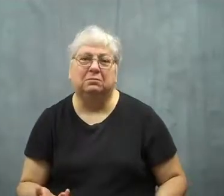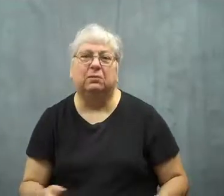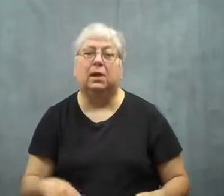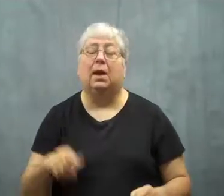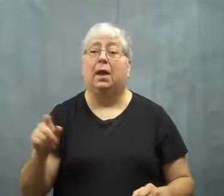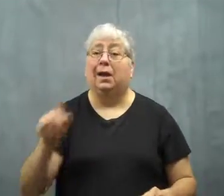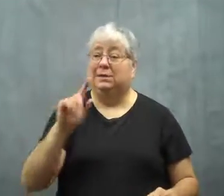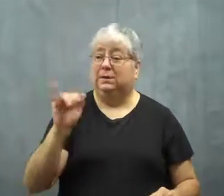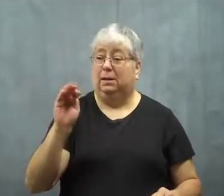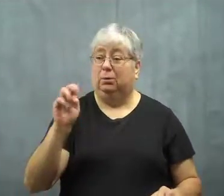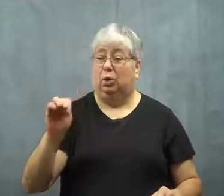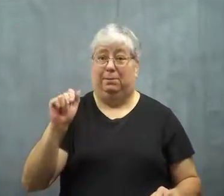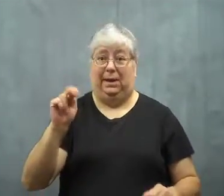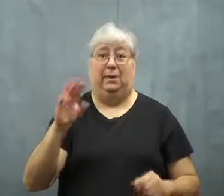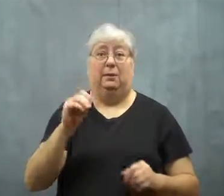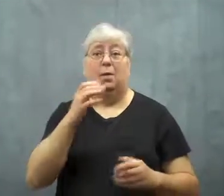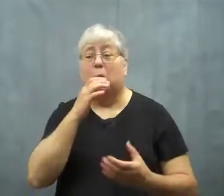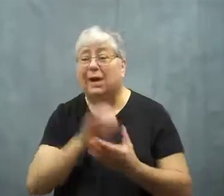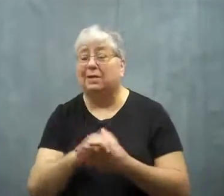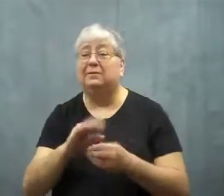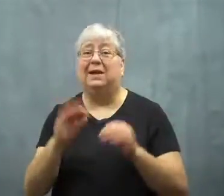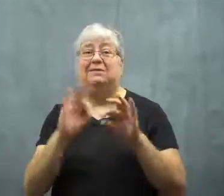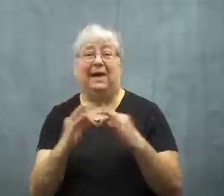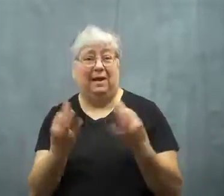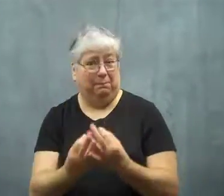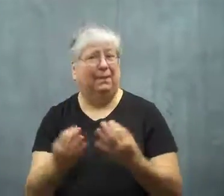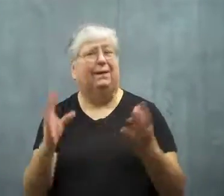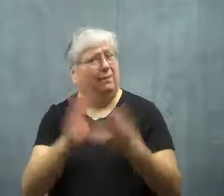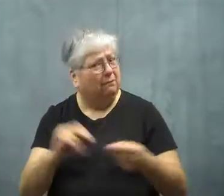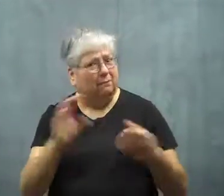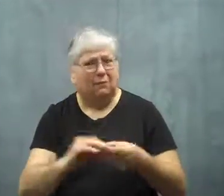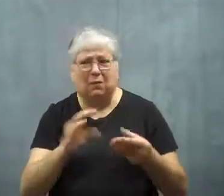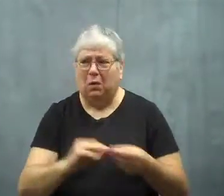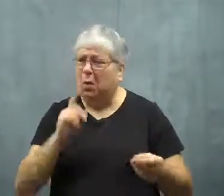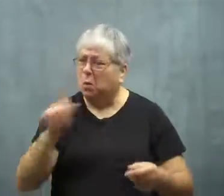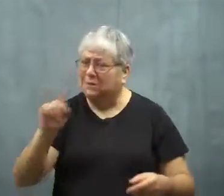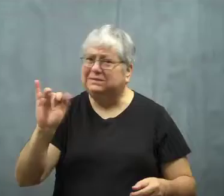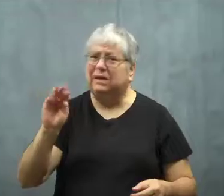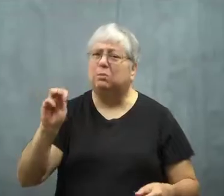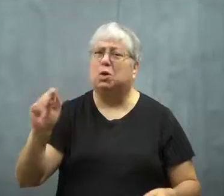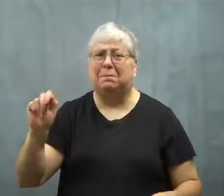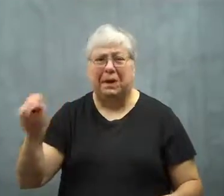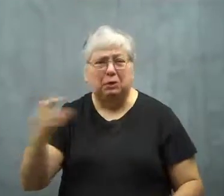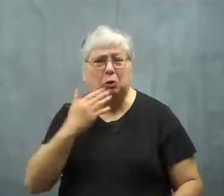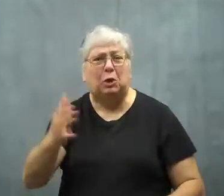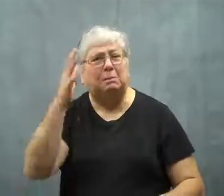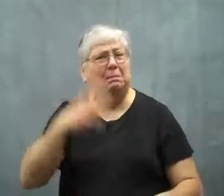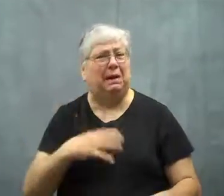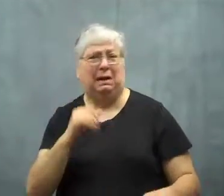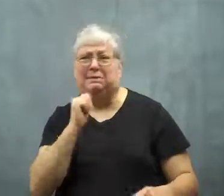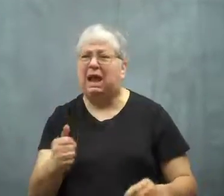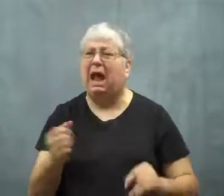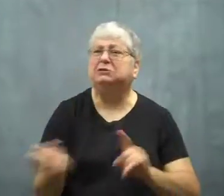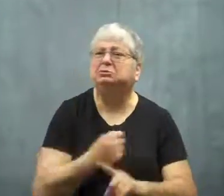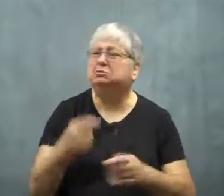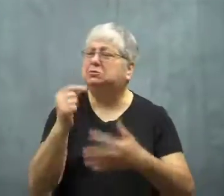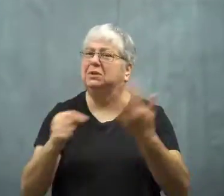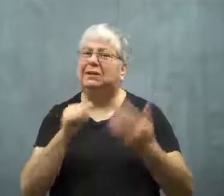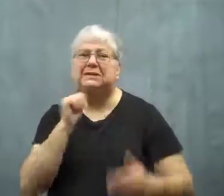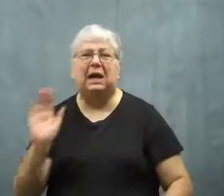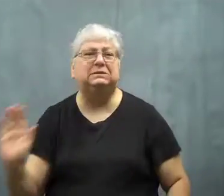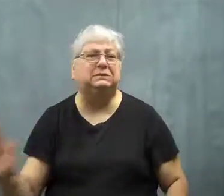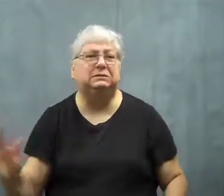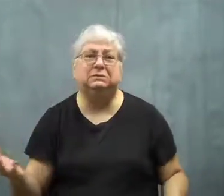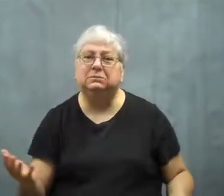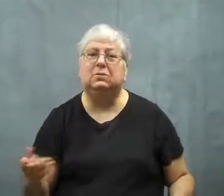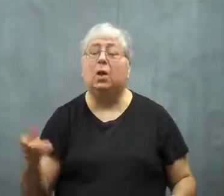Zimmerman's wife and family testified on his behalf, saying he was a good man.